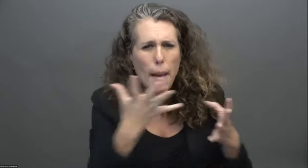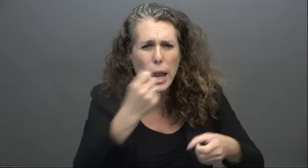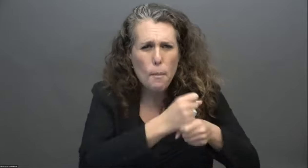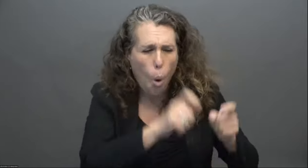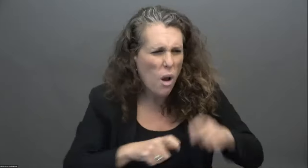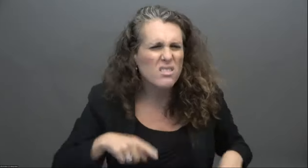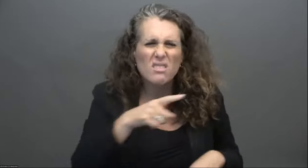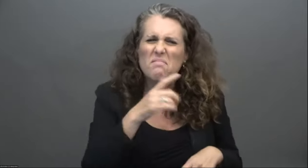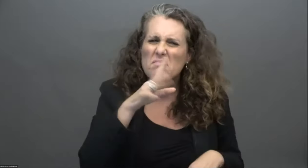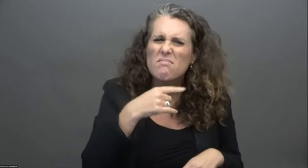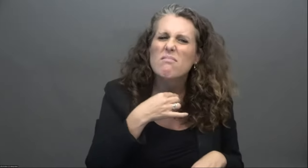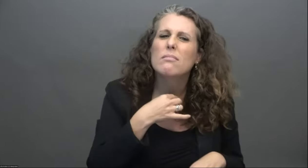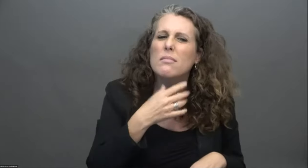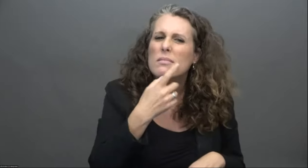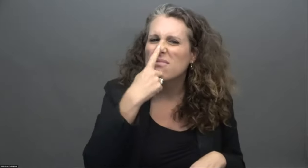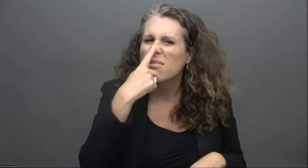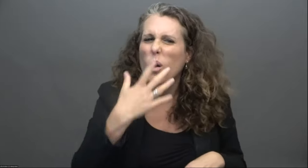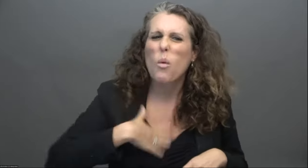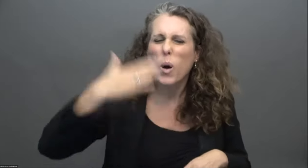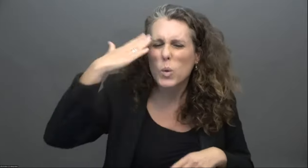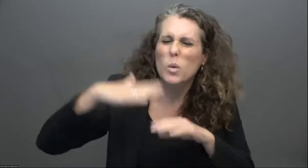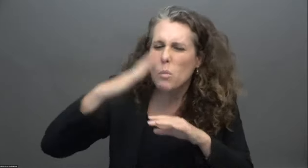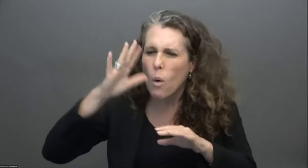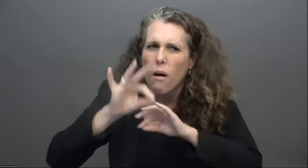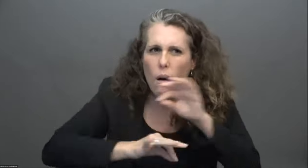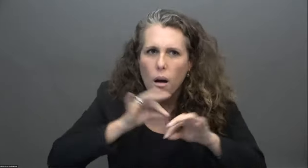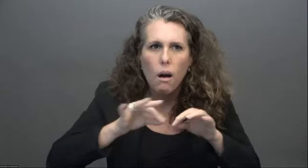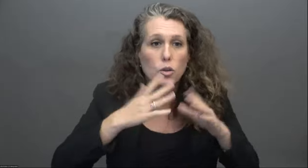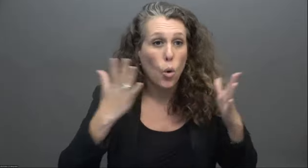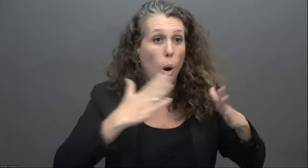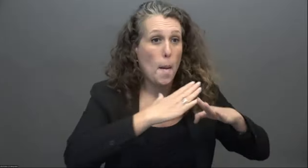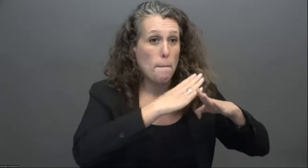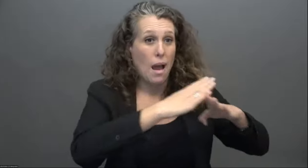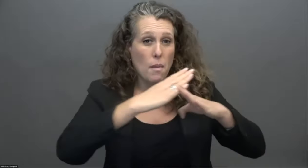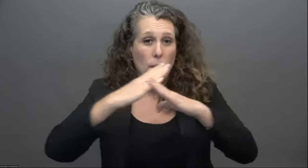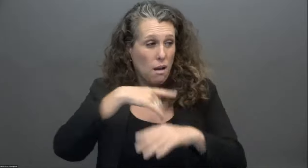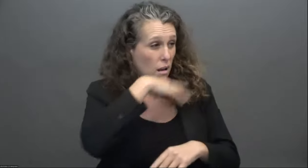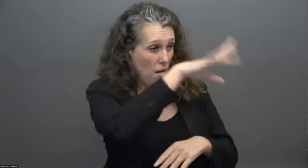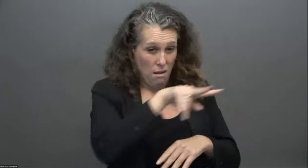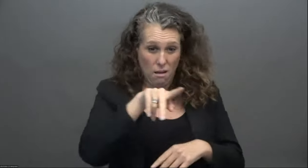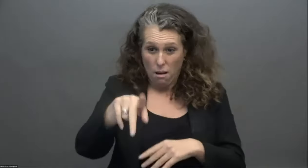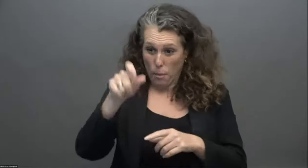the solutions to barriers for persons we didn't 16:45:00 have for persons with disabilities